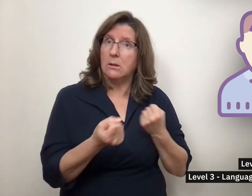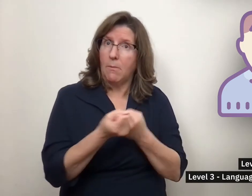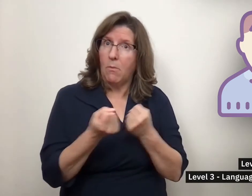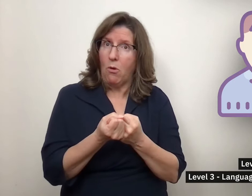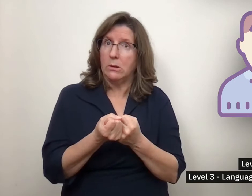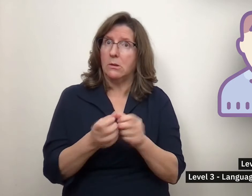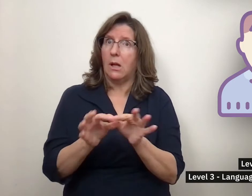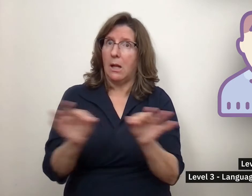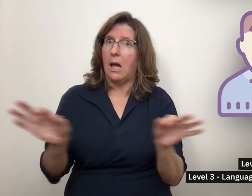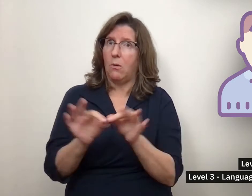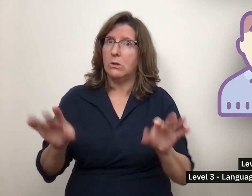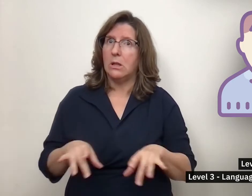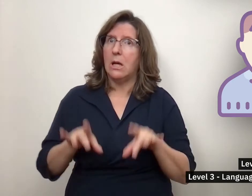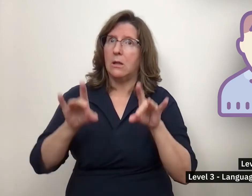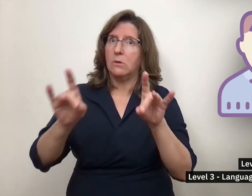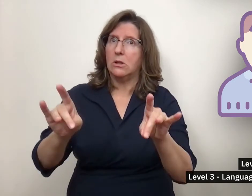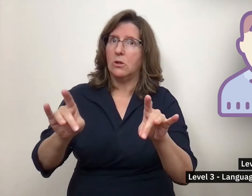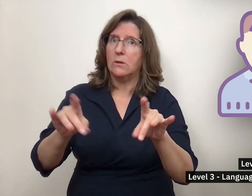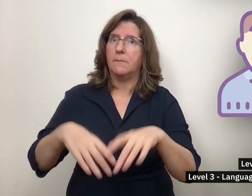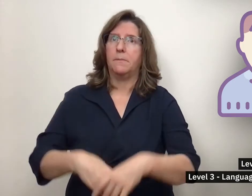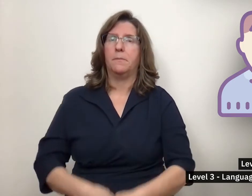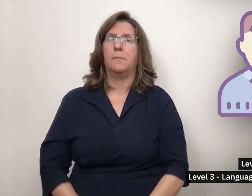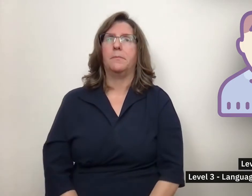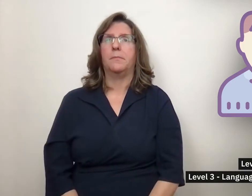This level supports language acquisition.